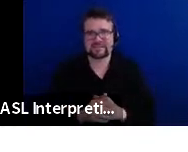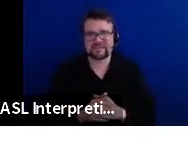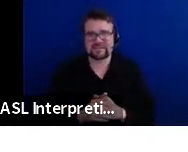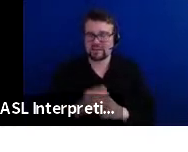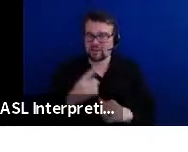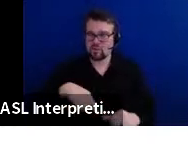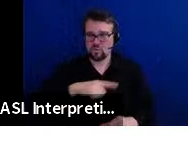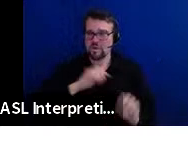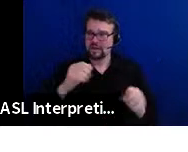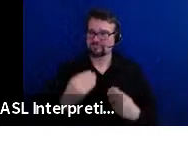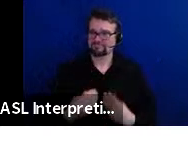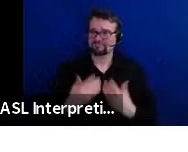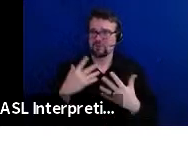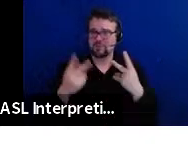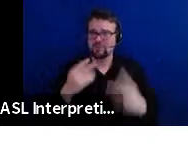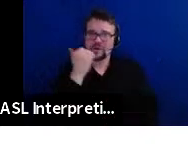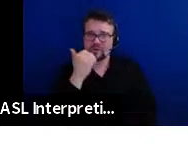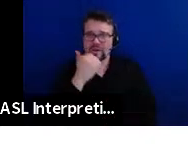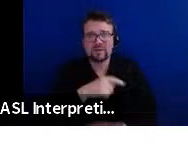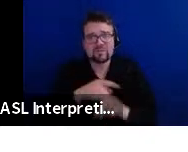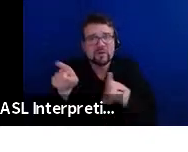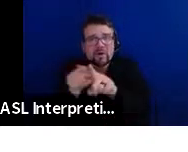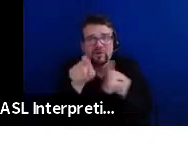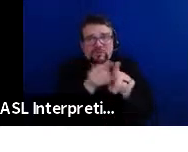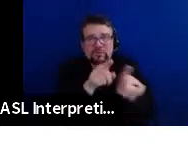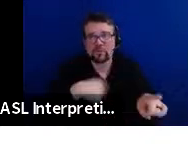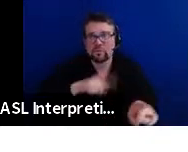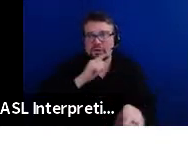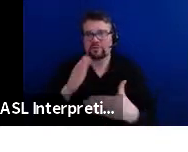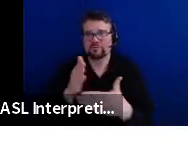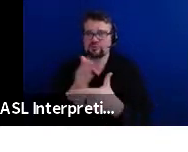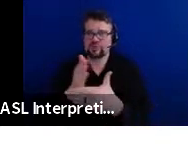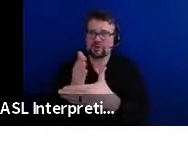BUT WE ALSO NEED TO SHARE THE HONESTY OF HOW HARD LIVING WITH